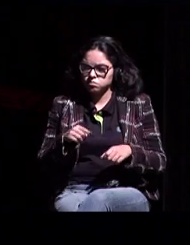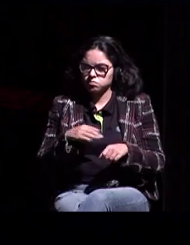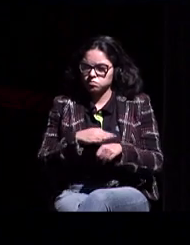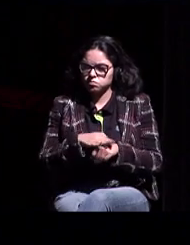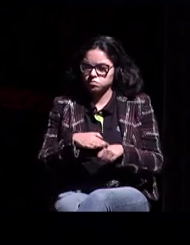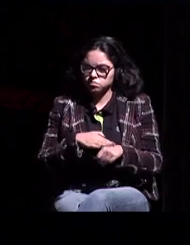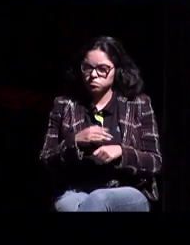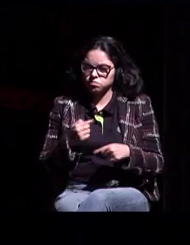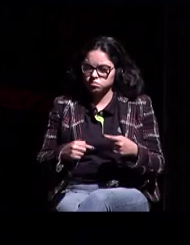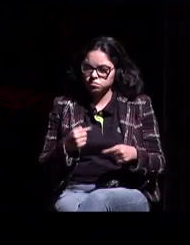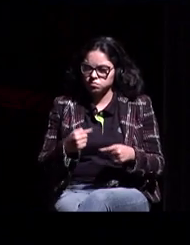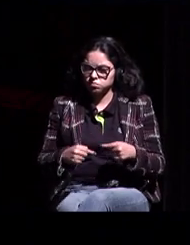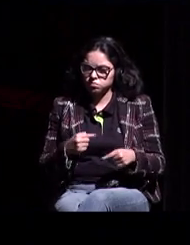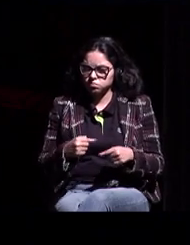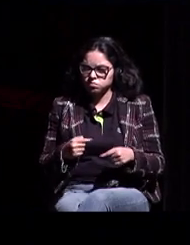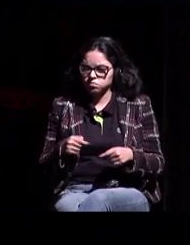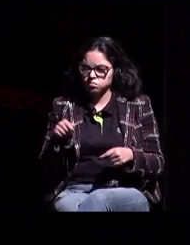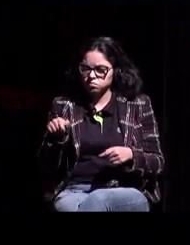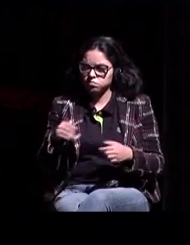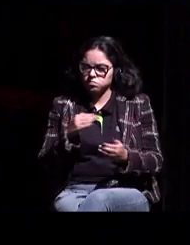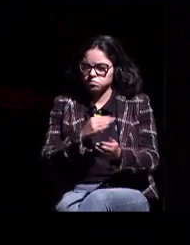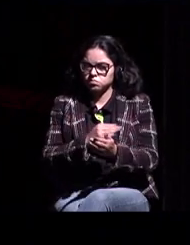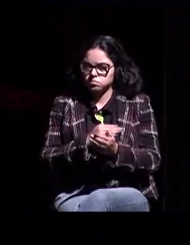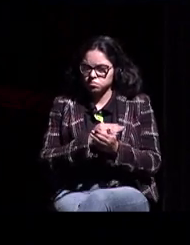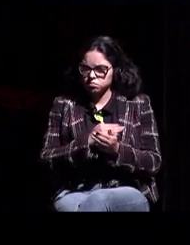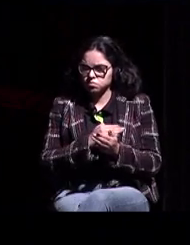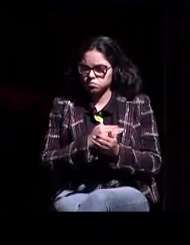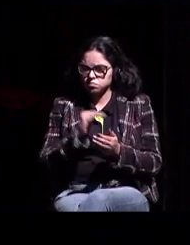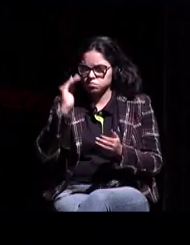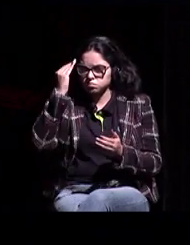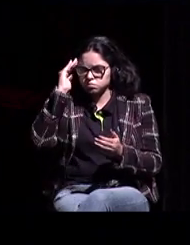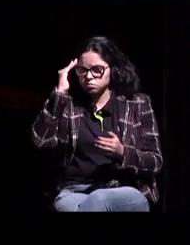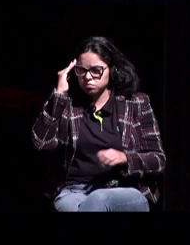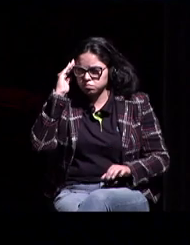I think it is of little help for us, and tourist and private sectors.